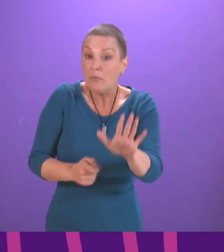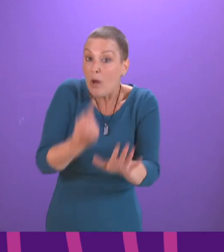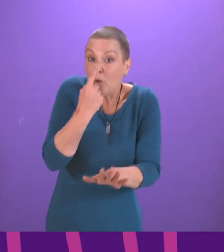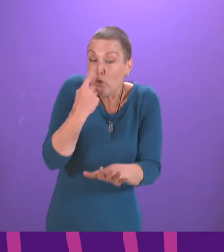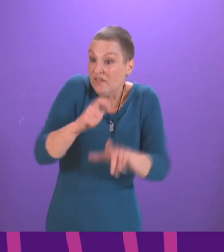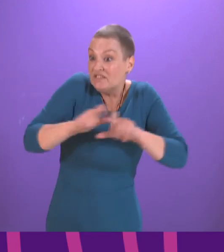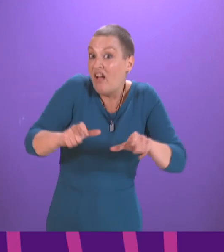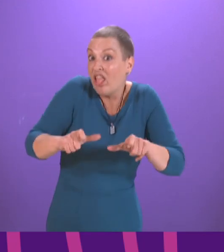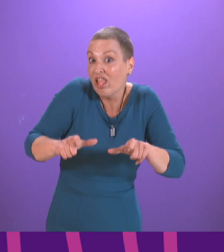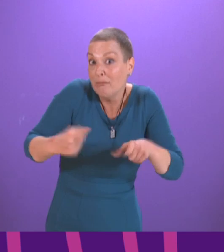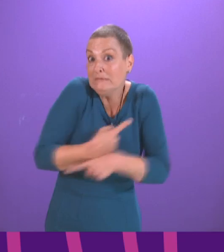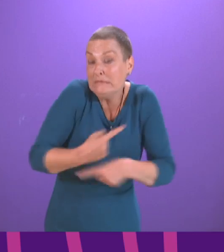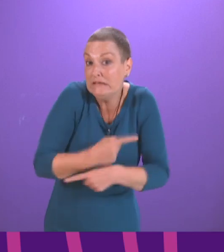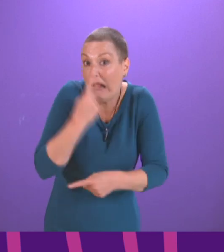course we will have done. However, I am afraid that, in saying some of what people are saying